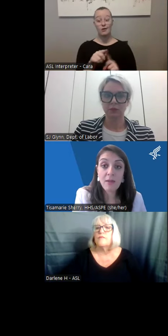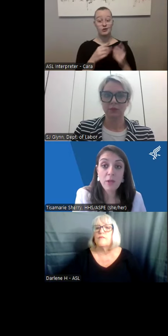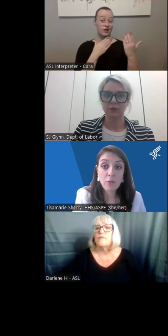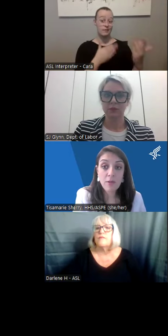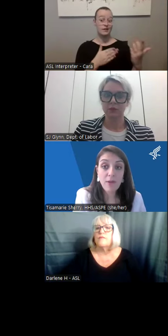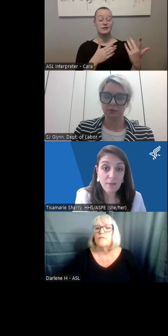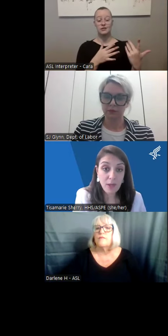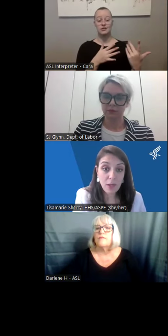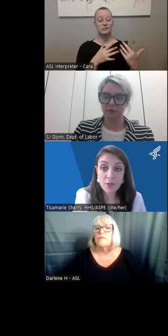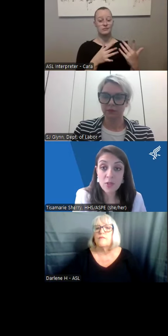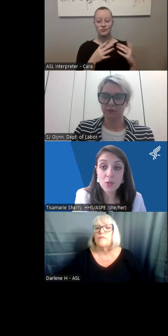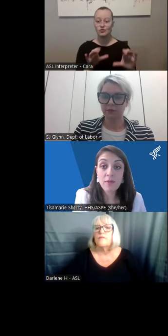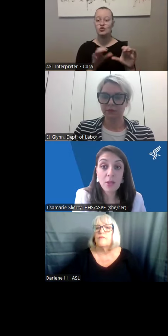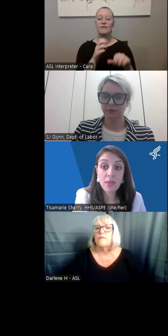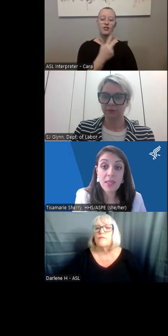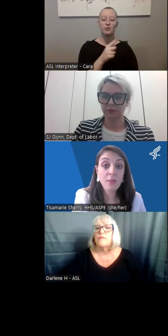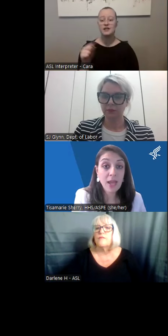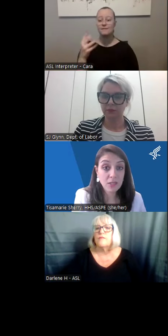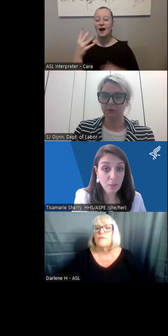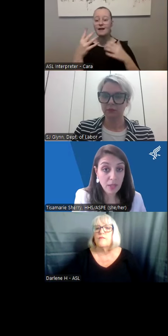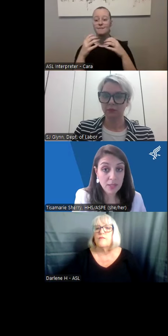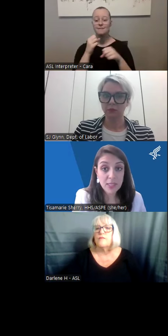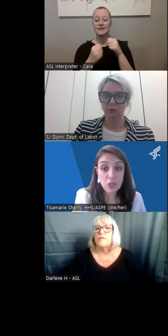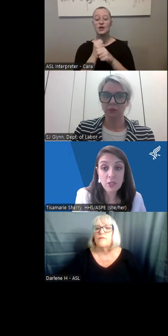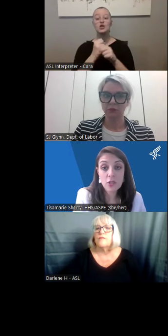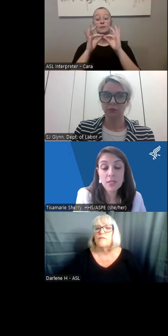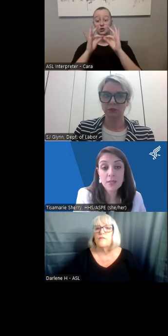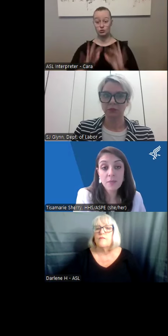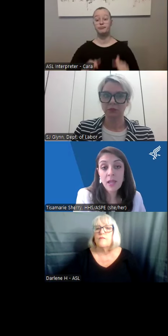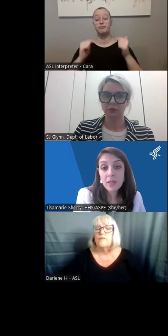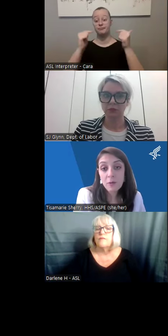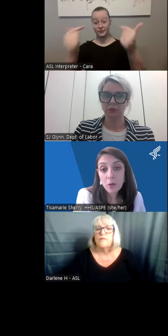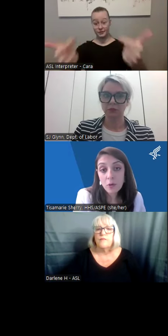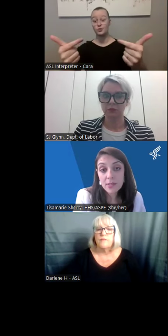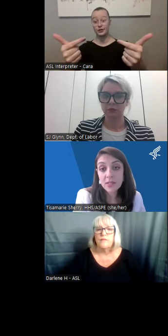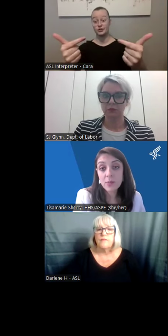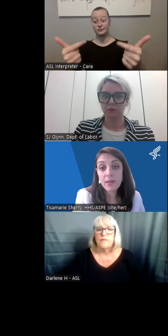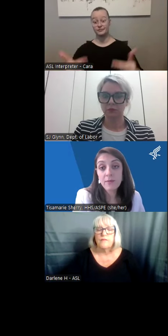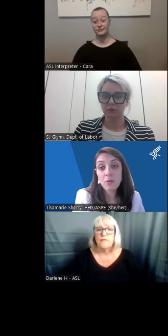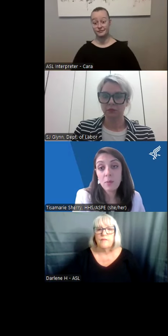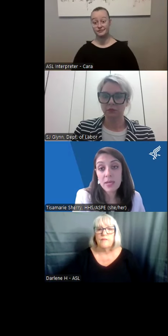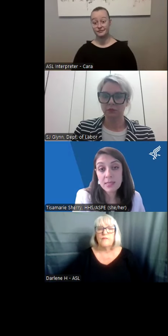every three to five years to evaluate the impact of policy changes. Now for older adults, we have very robust